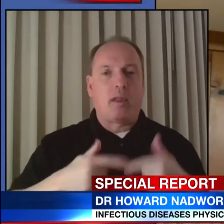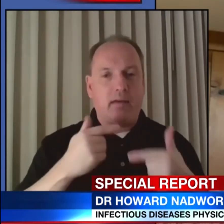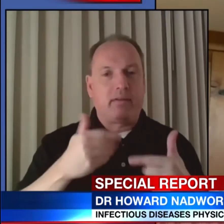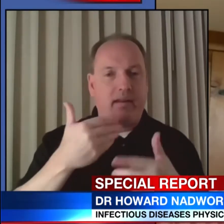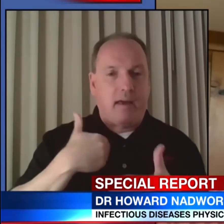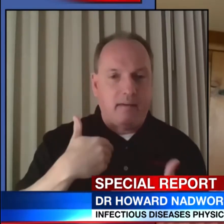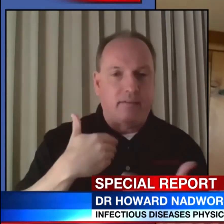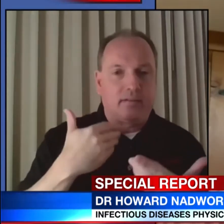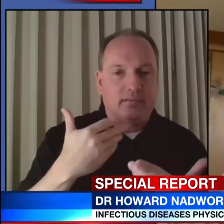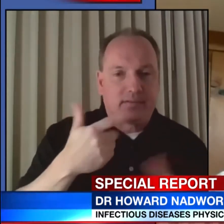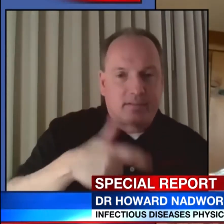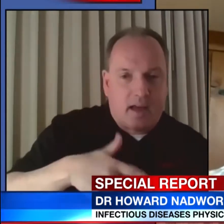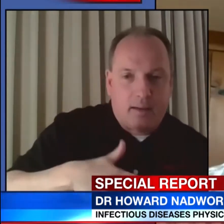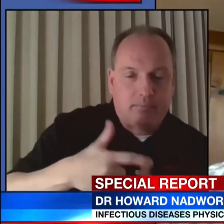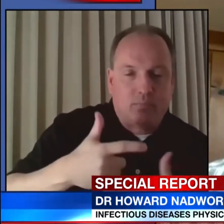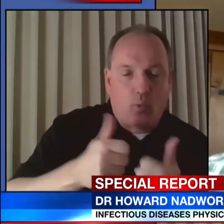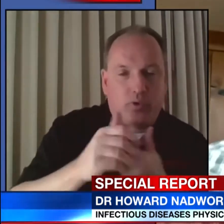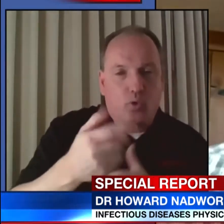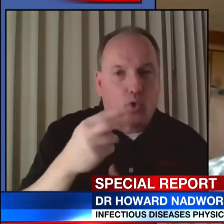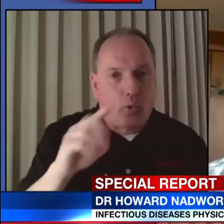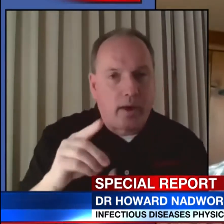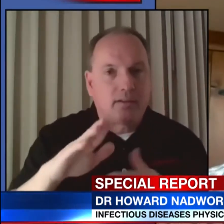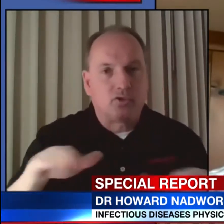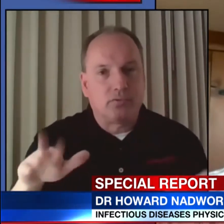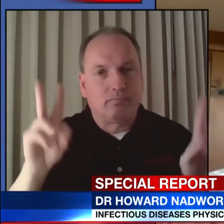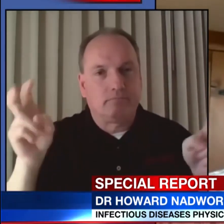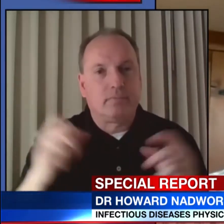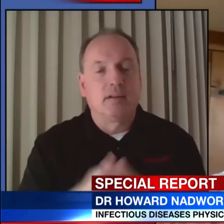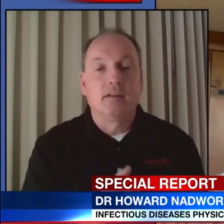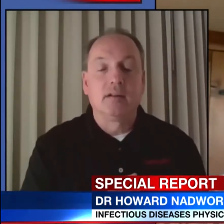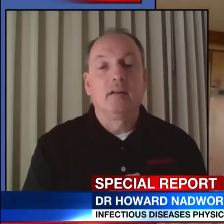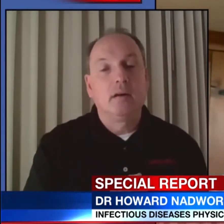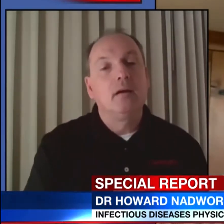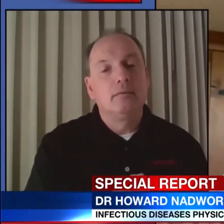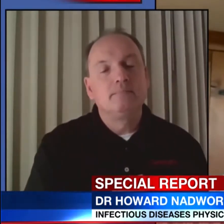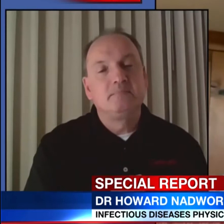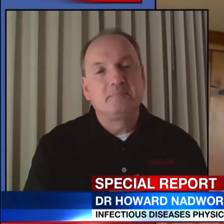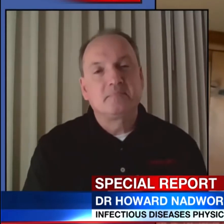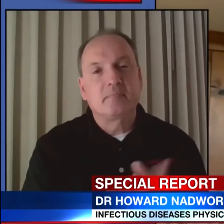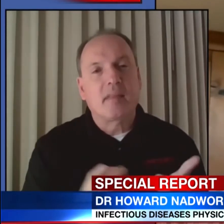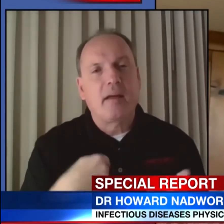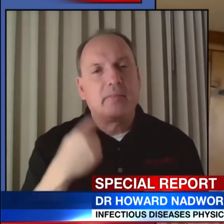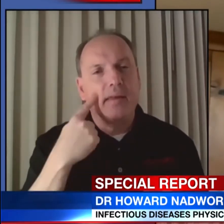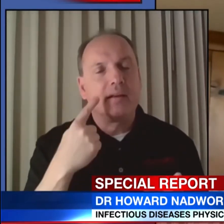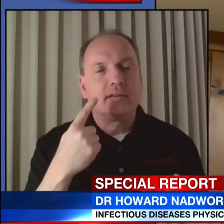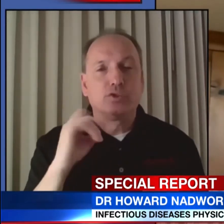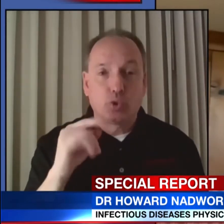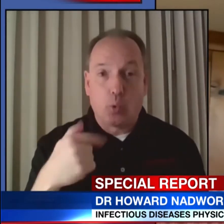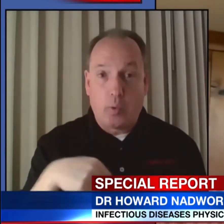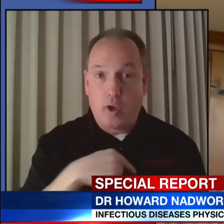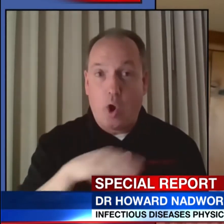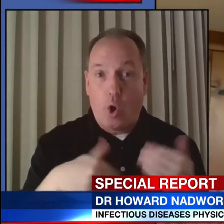CONCENTRATING ON THE LIMITS INSTEAD OF GOING BACK TO A NORMAL LIFE LIKE HUGGING YOUR GRANDCHILDREN.